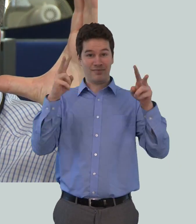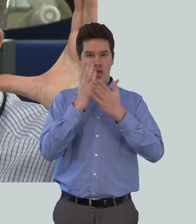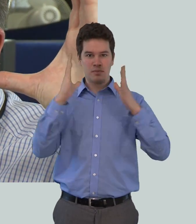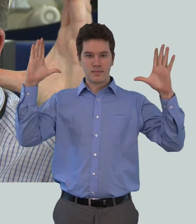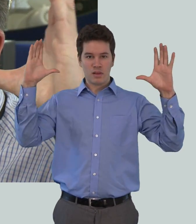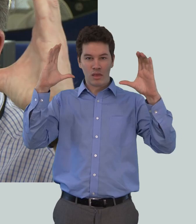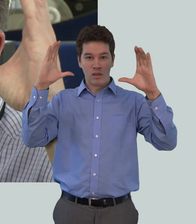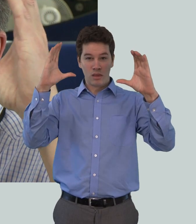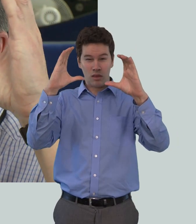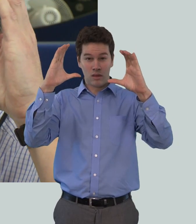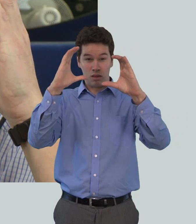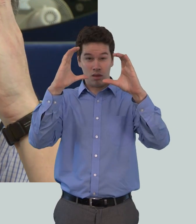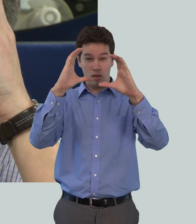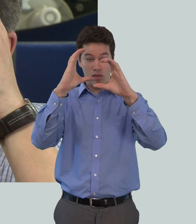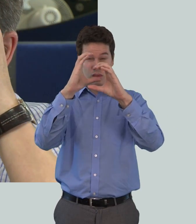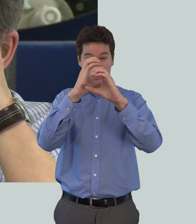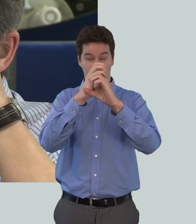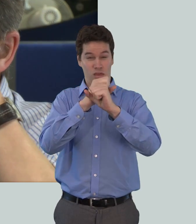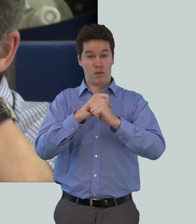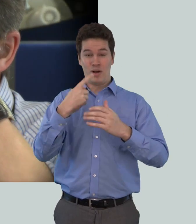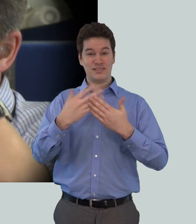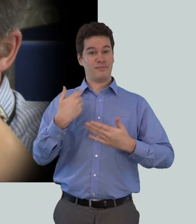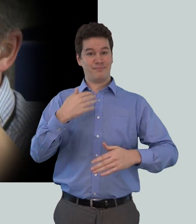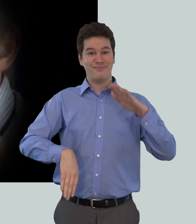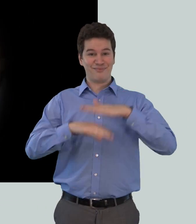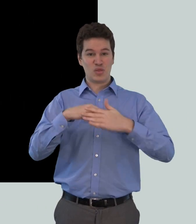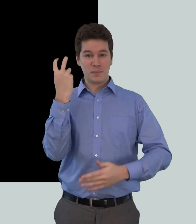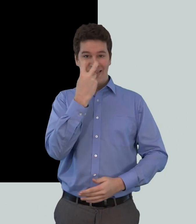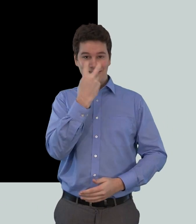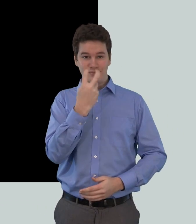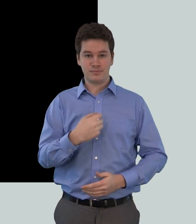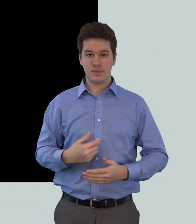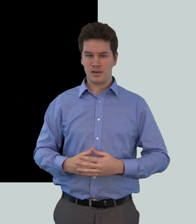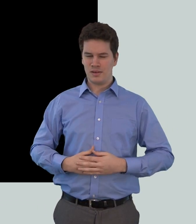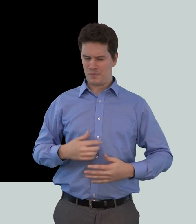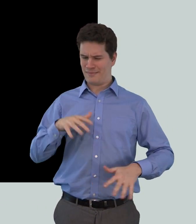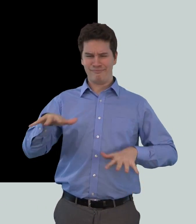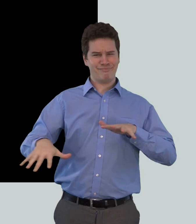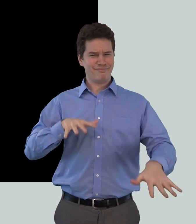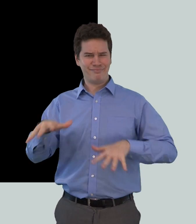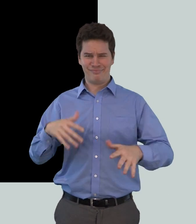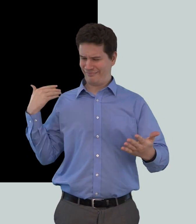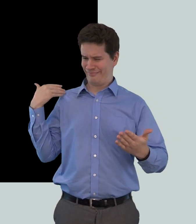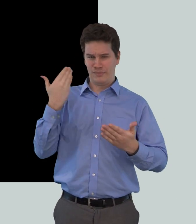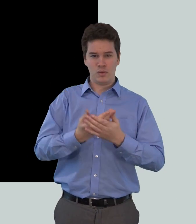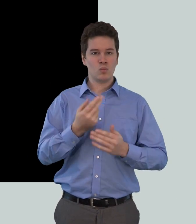is encroached upon in this manner and it’s just getting smaller and smaller and smaller, until it effectively disappears altogether.